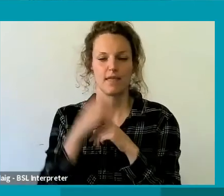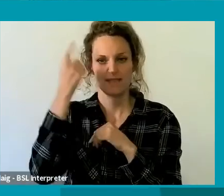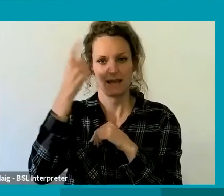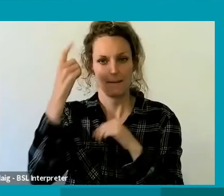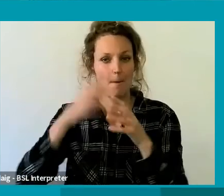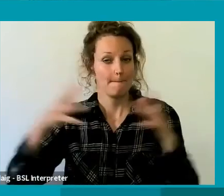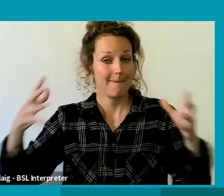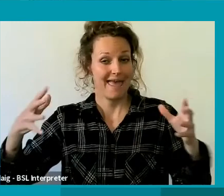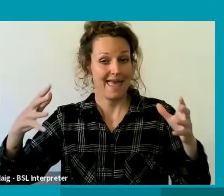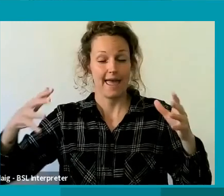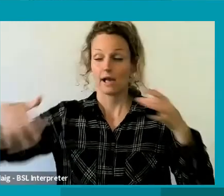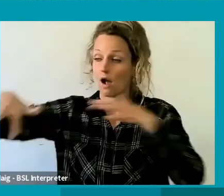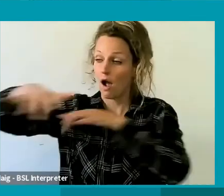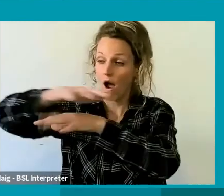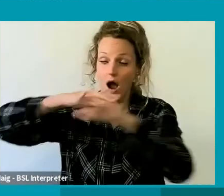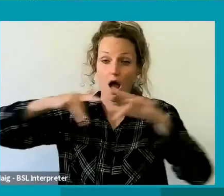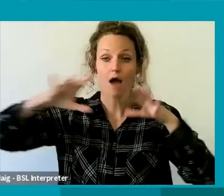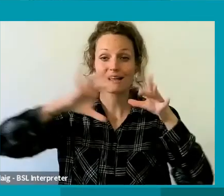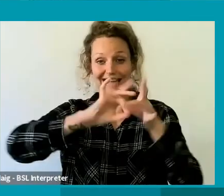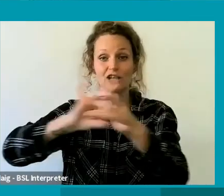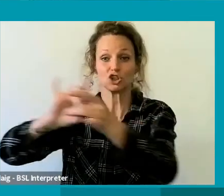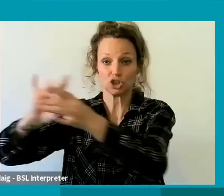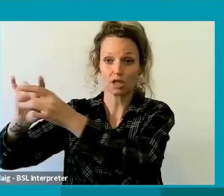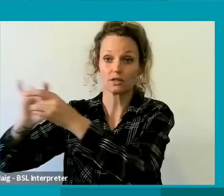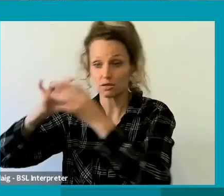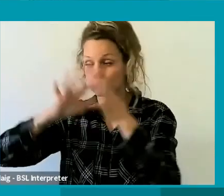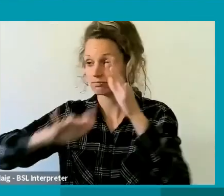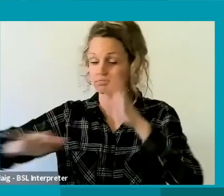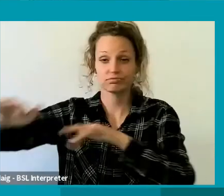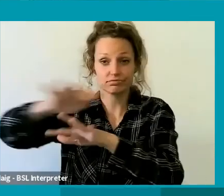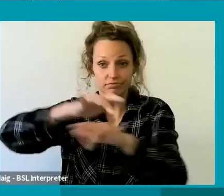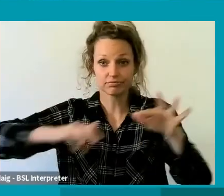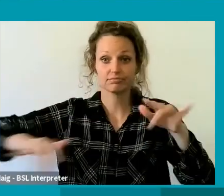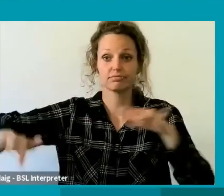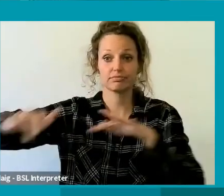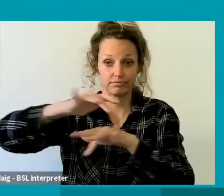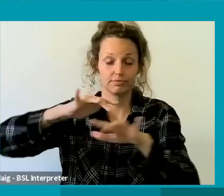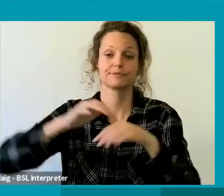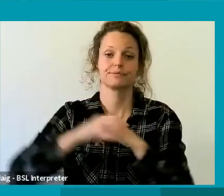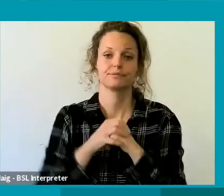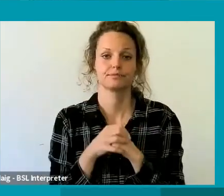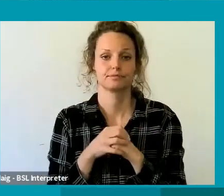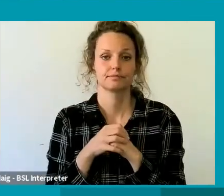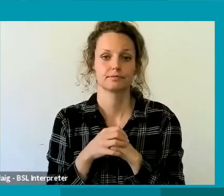giant web of connection. So there may be some really interesting